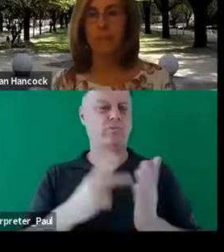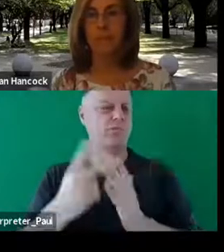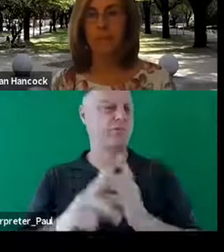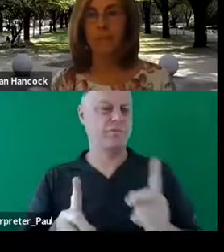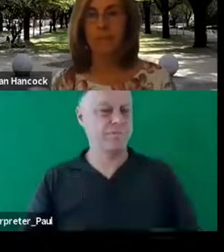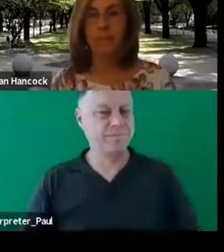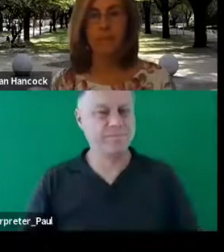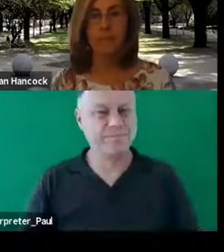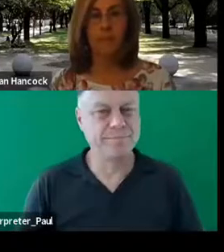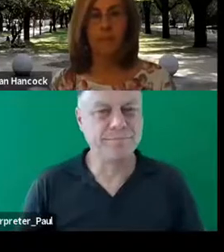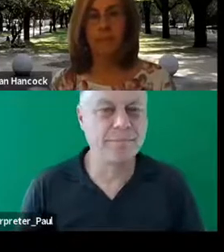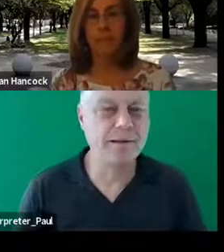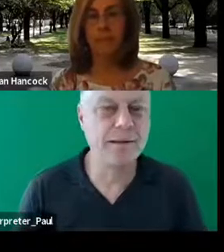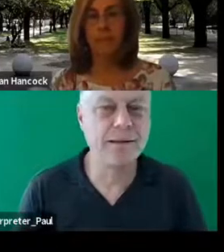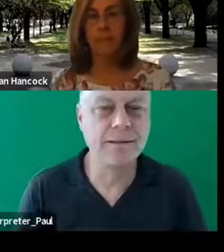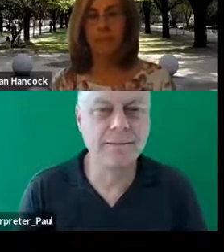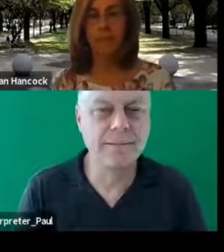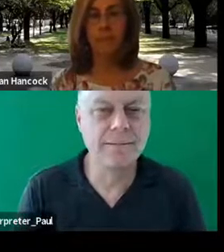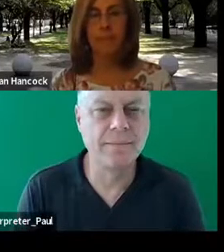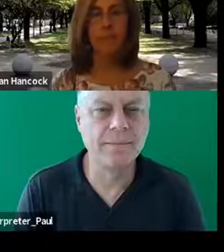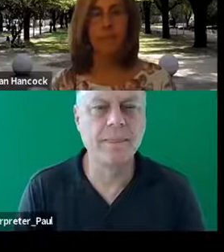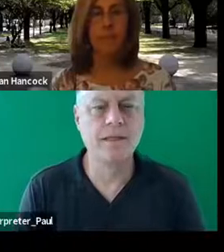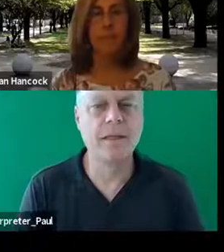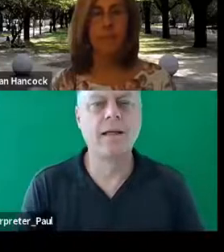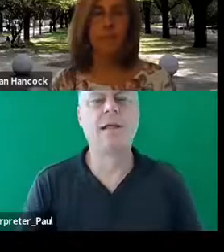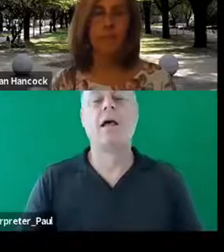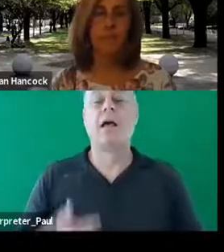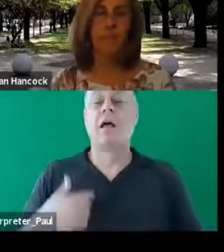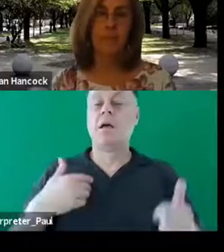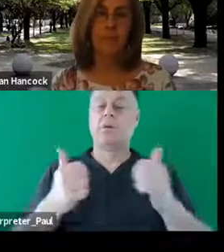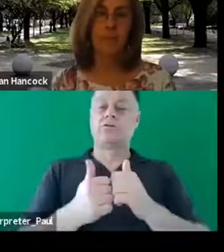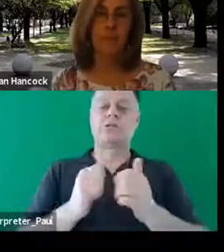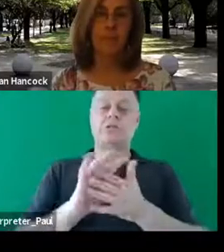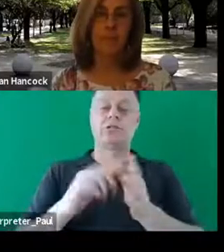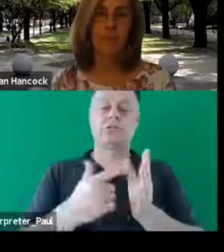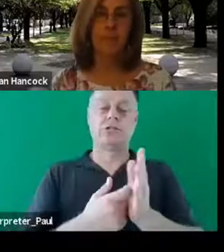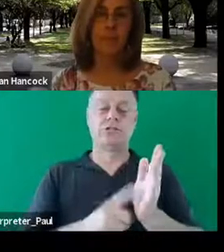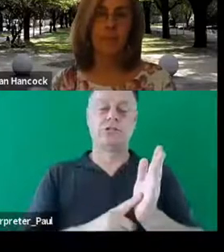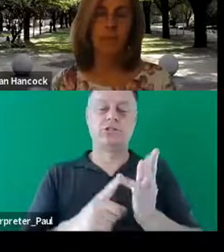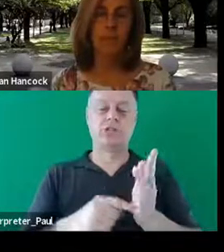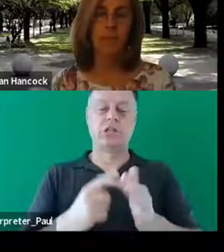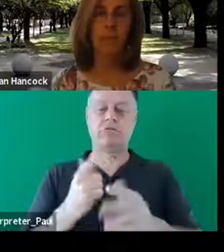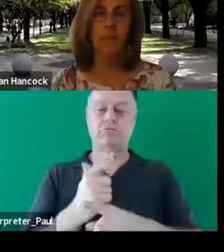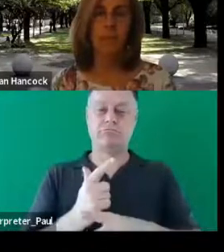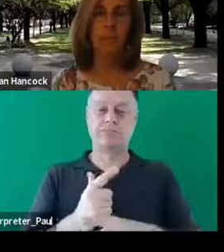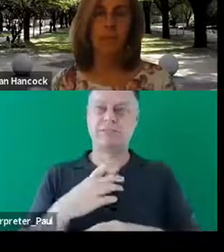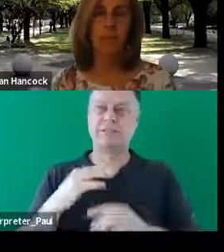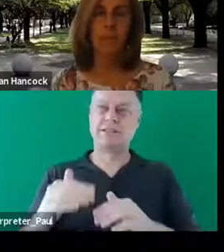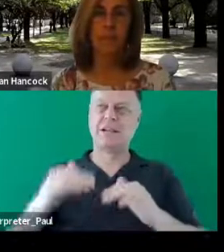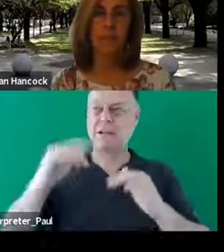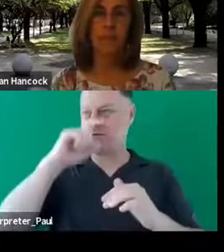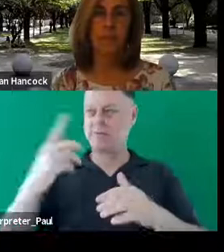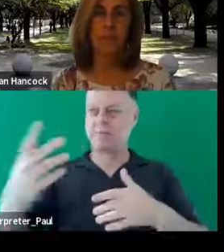Well, I have to agree with Charlotte to getting high profile people involved with the